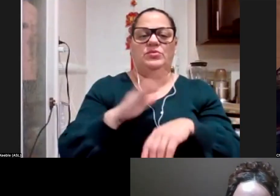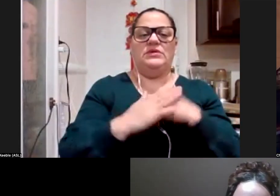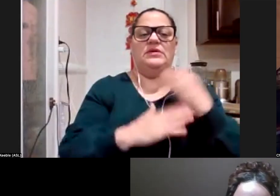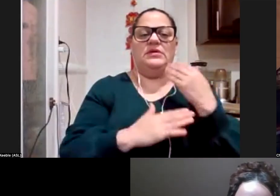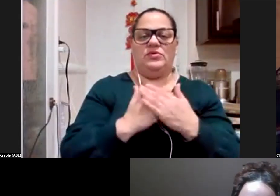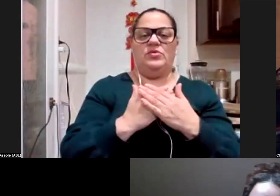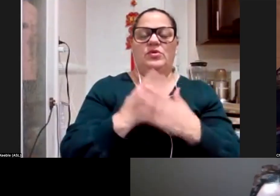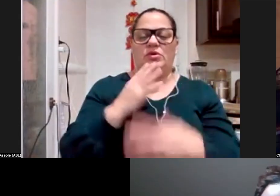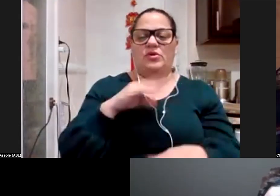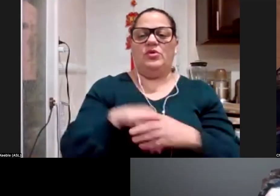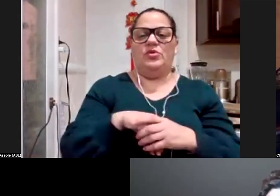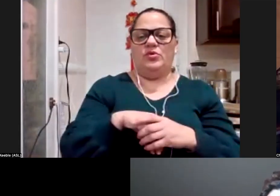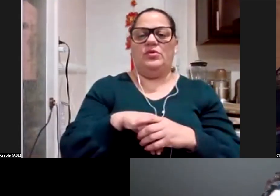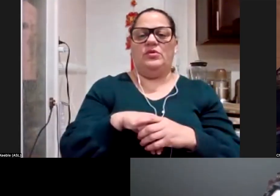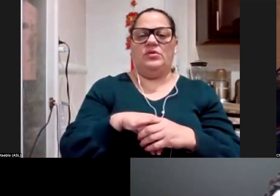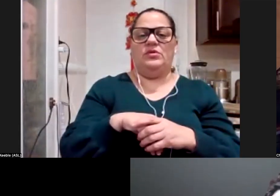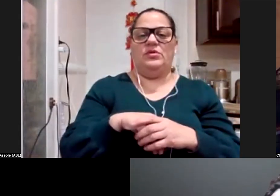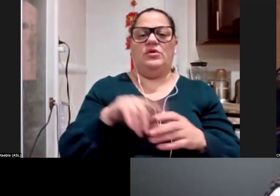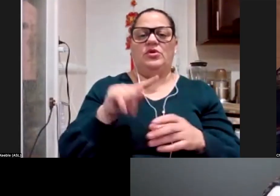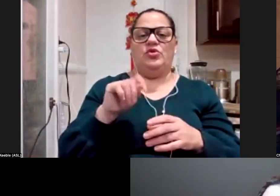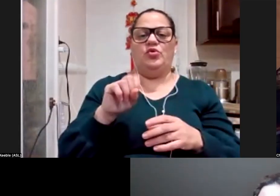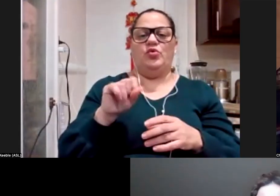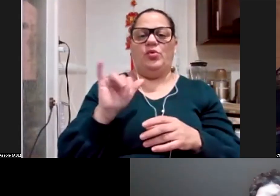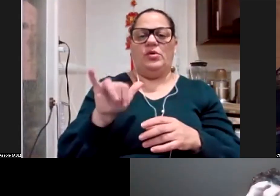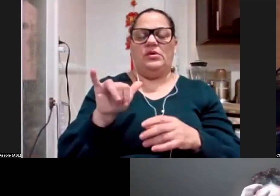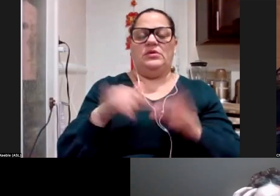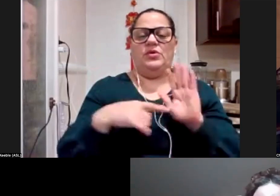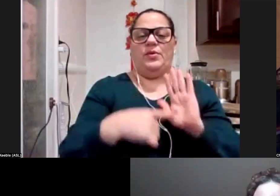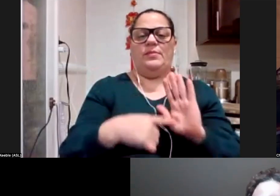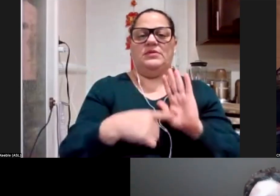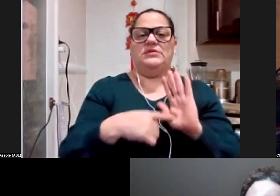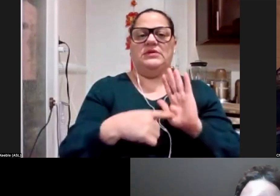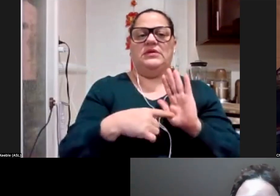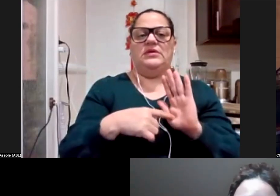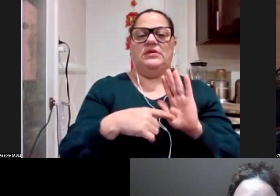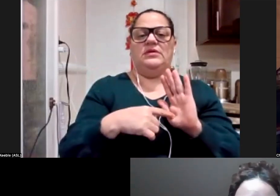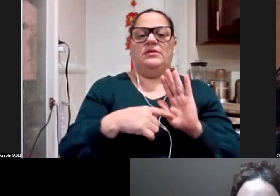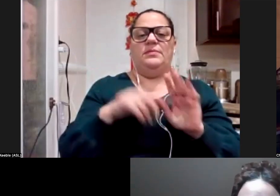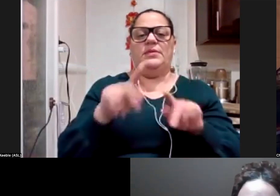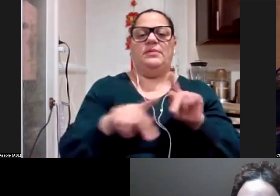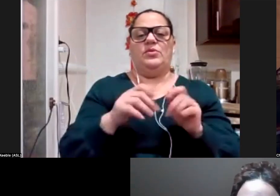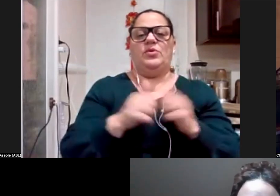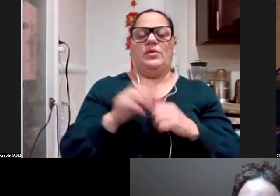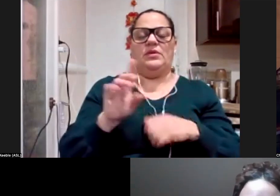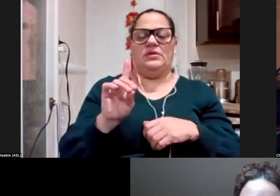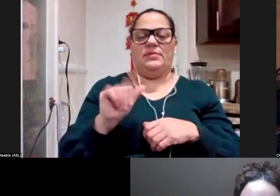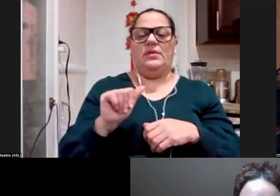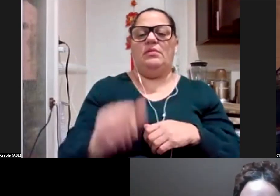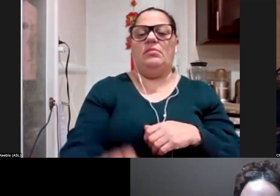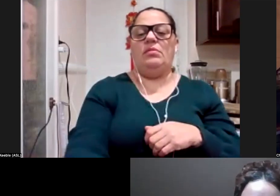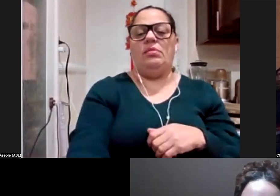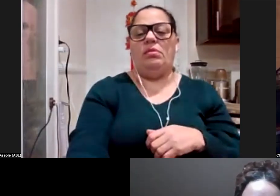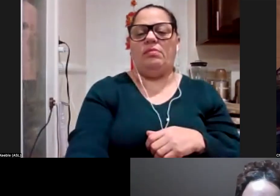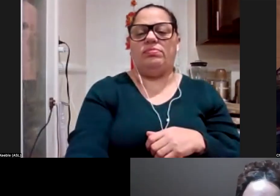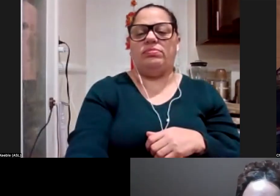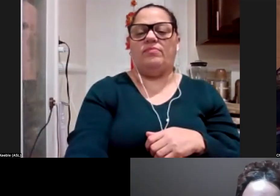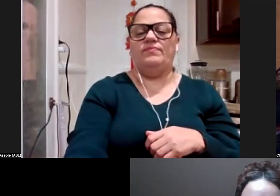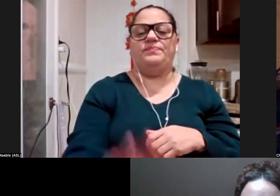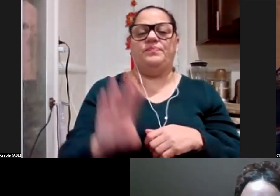included uh toys that represented PE uh k people with disabilities like the Barbie doll series